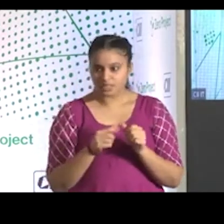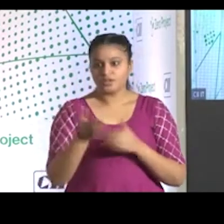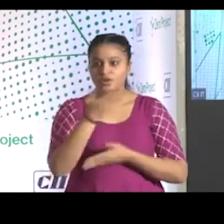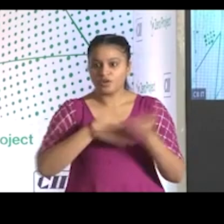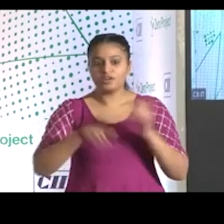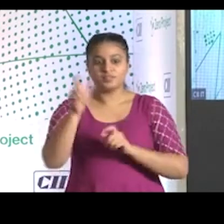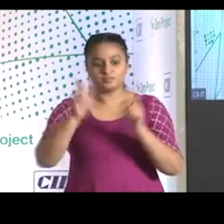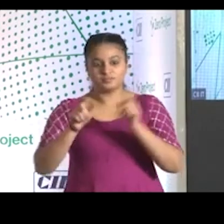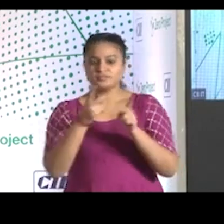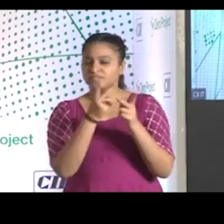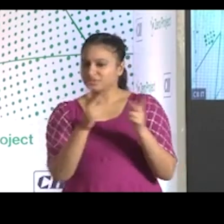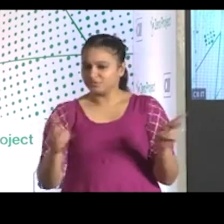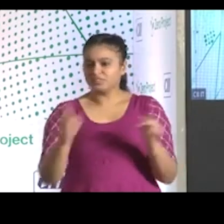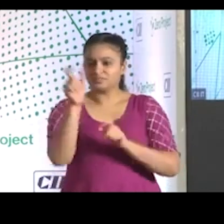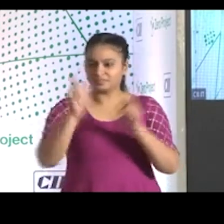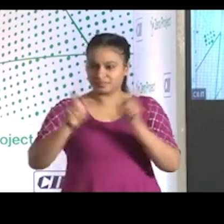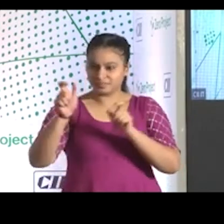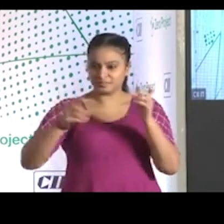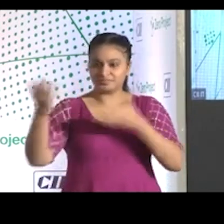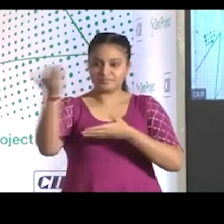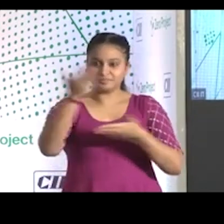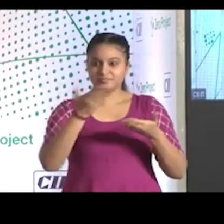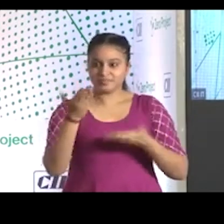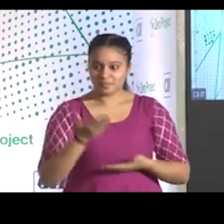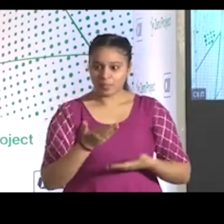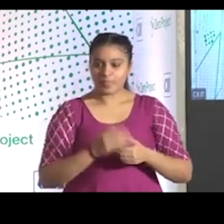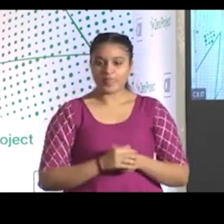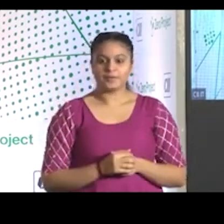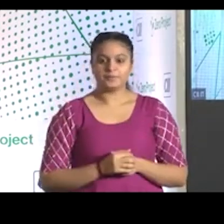We had the deputy country director for ILO